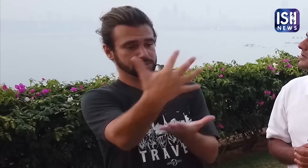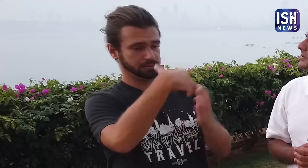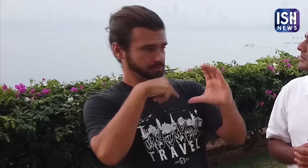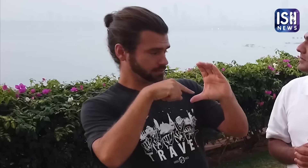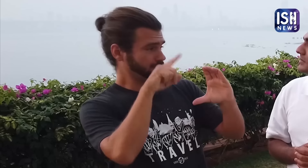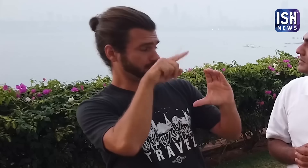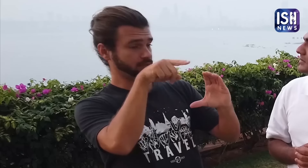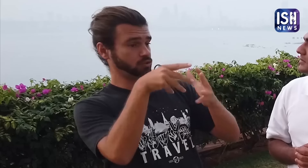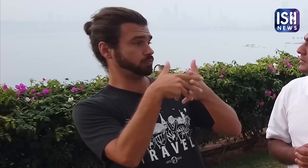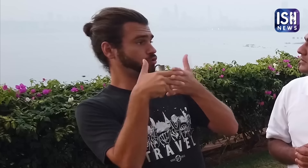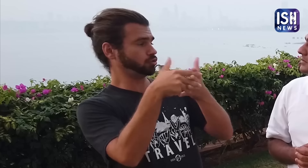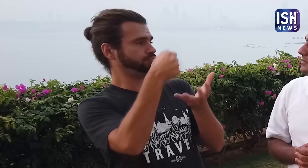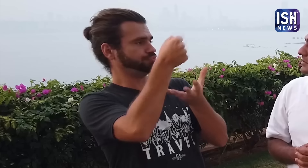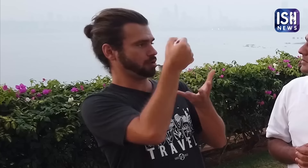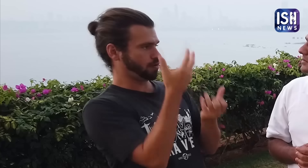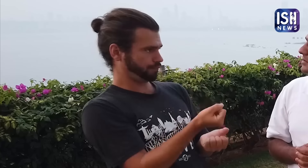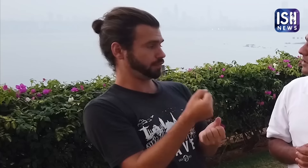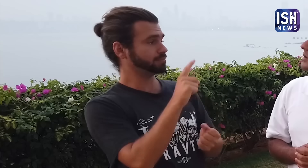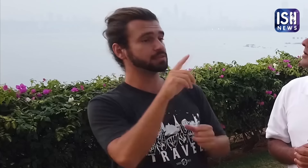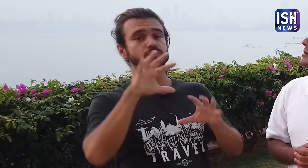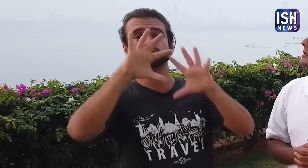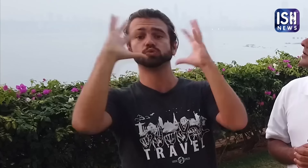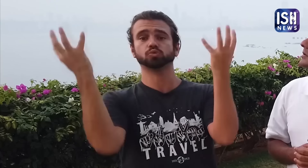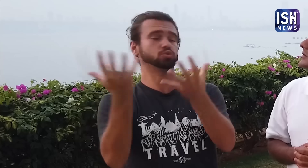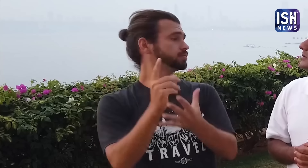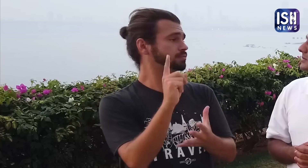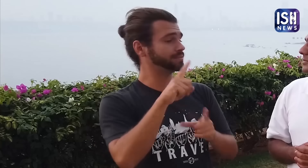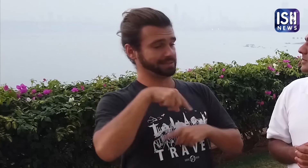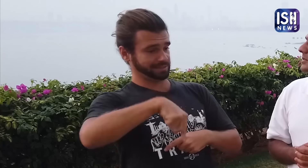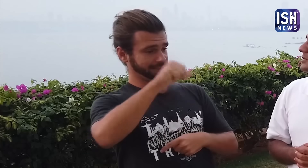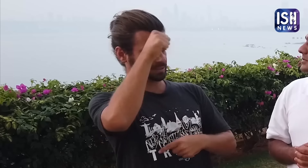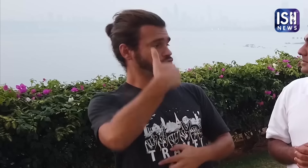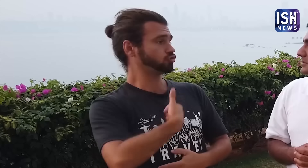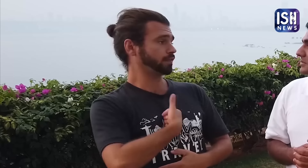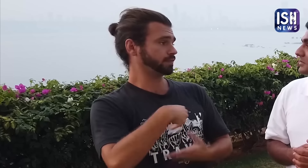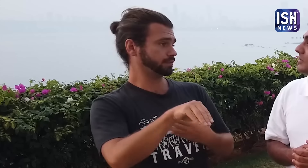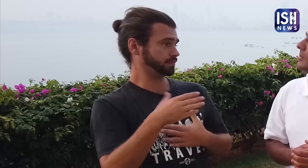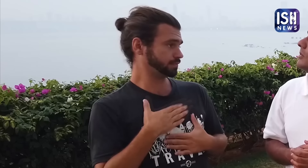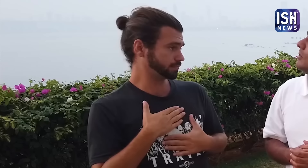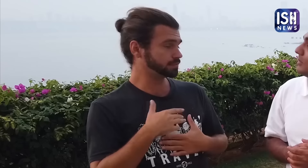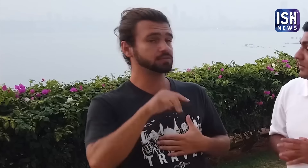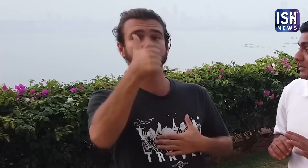I have many sources of income but most of my funds come from the US government. The world doesn't pay me, I come to India myself.